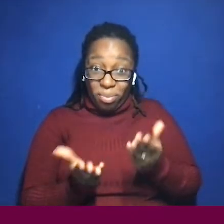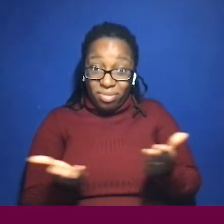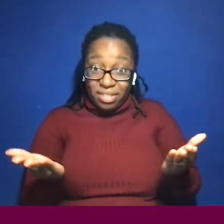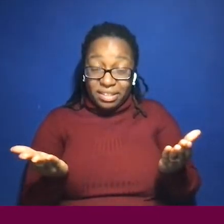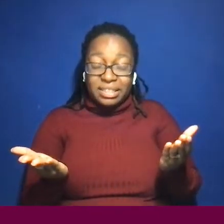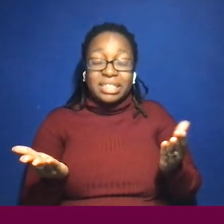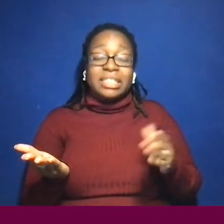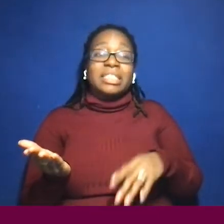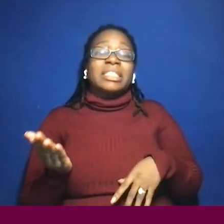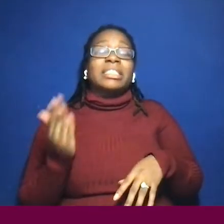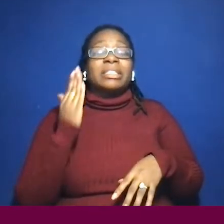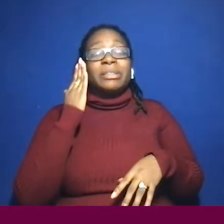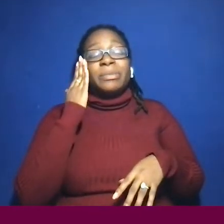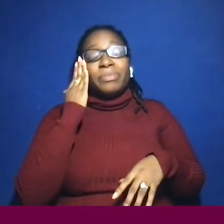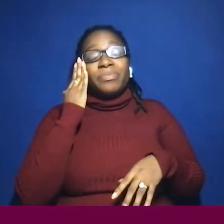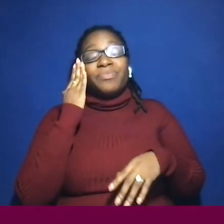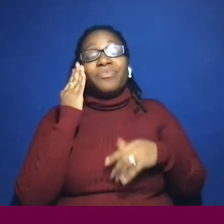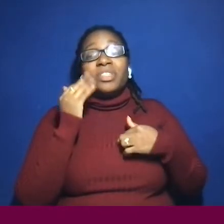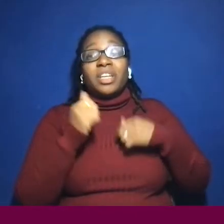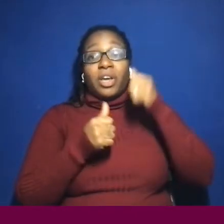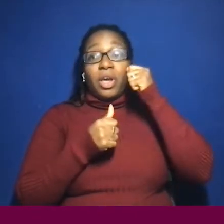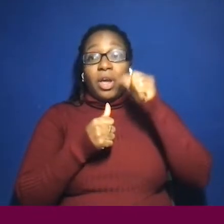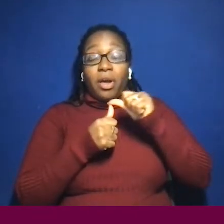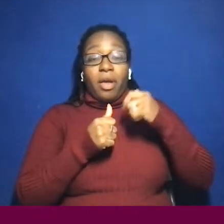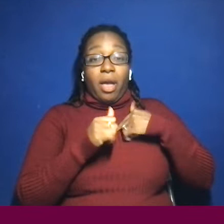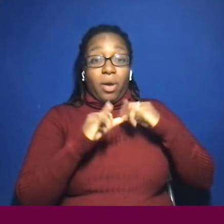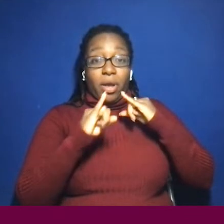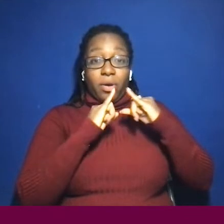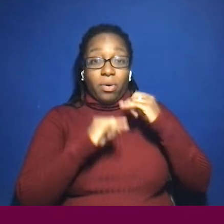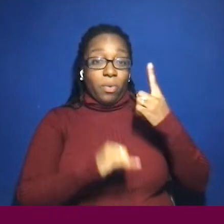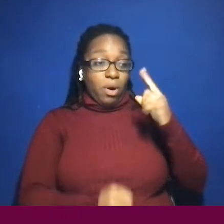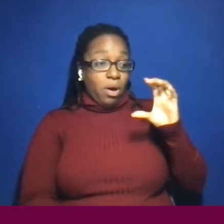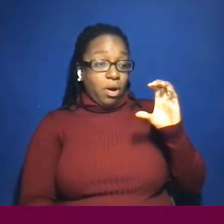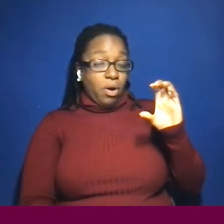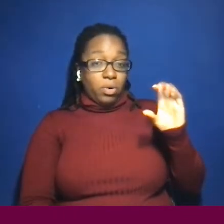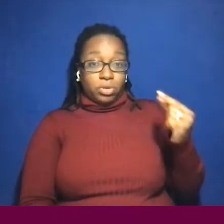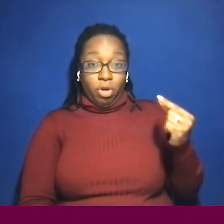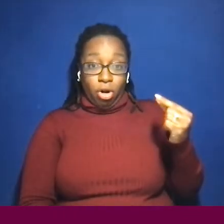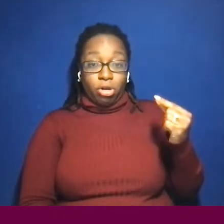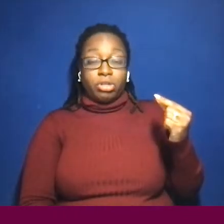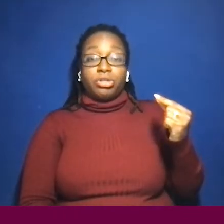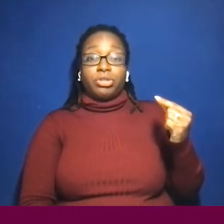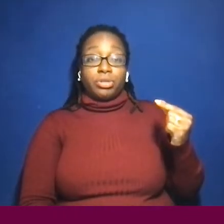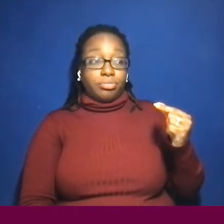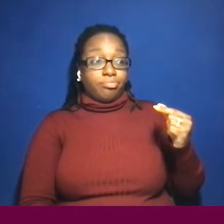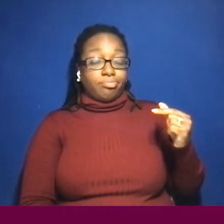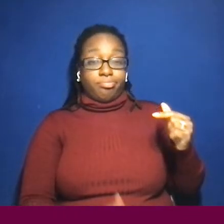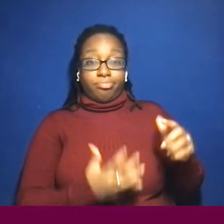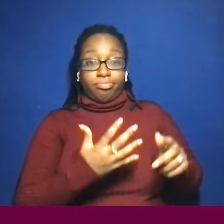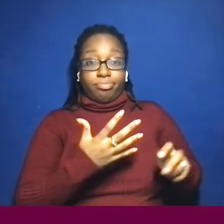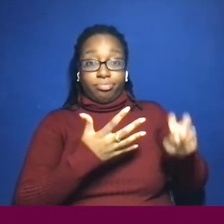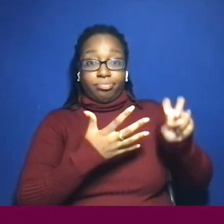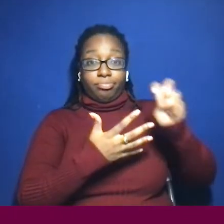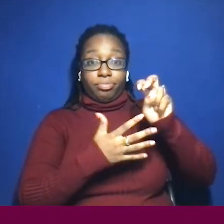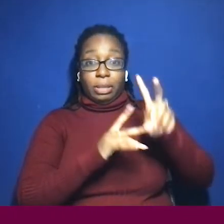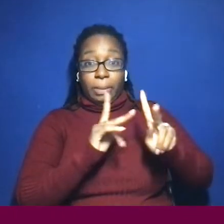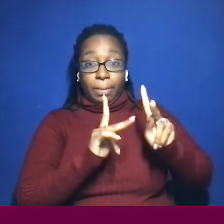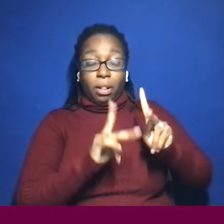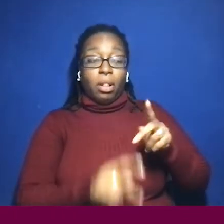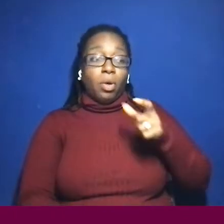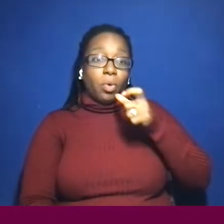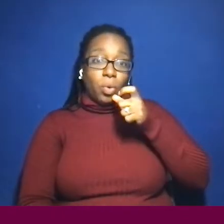moment, I remember interviewing some Coast Guard auxiliary people who were manning the phones when